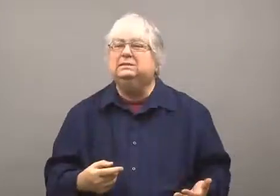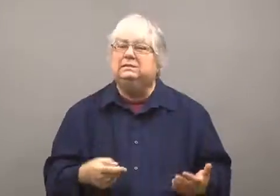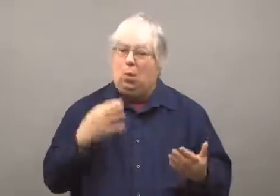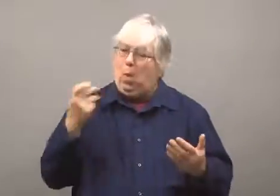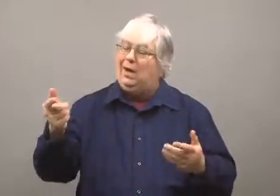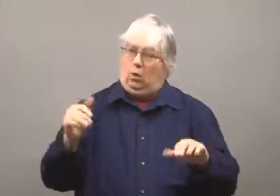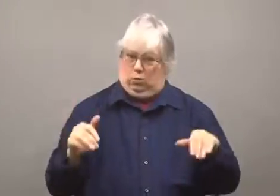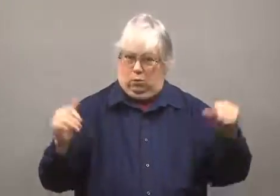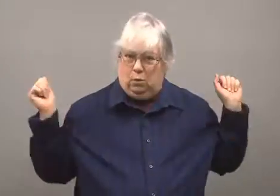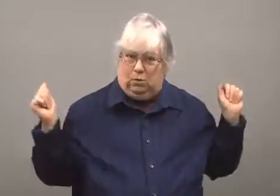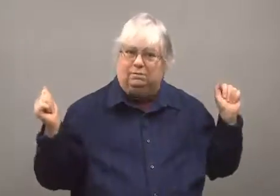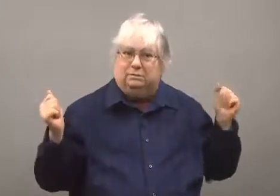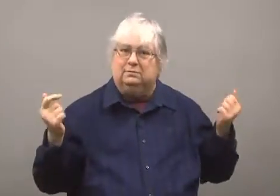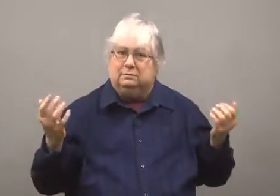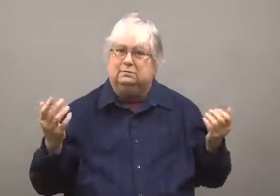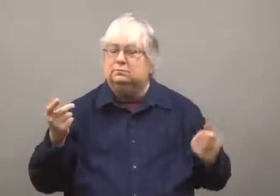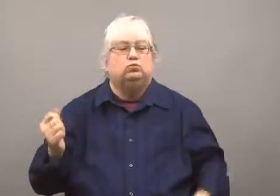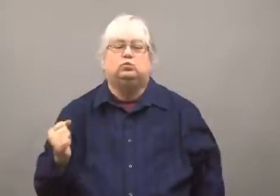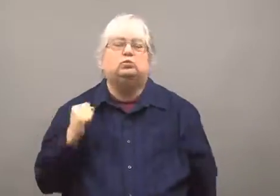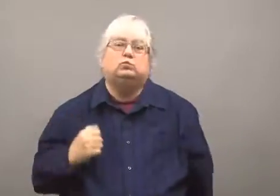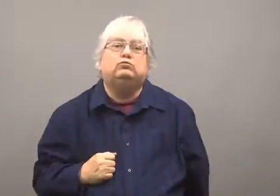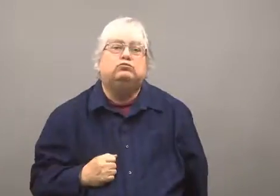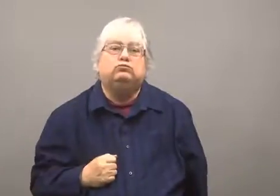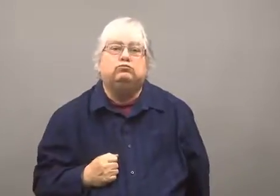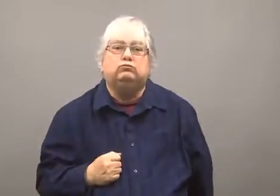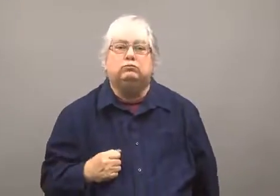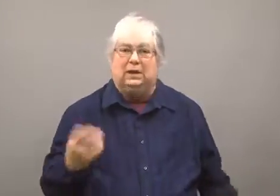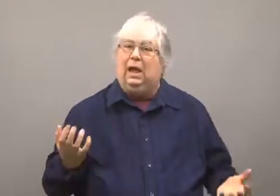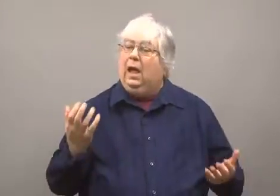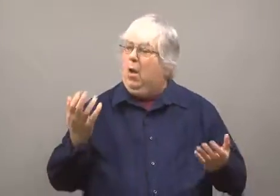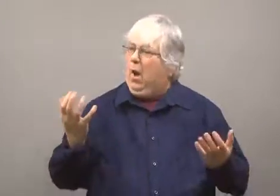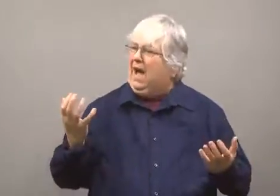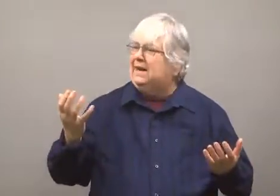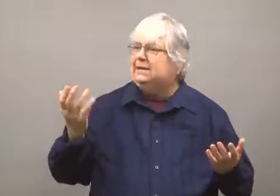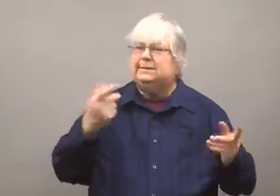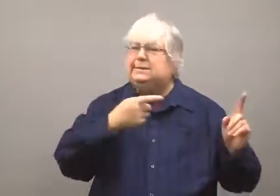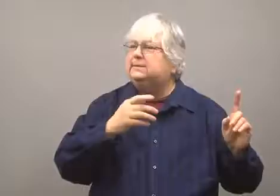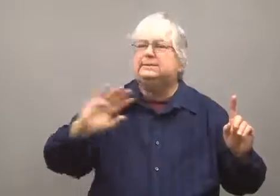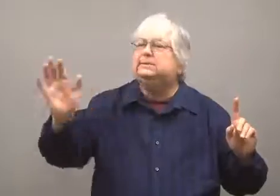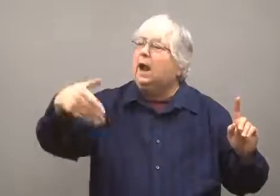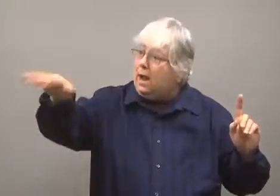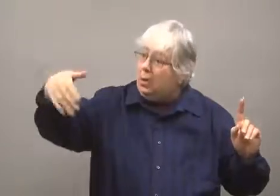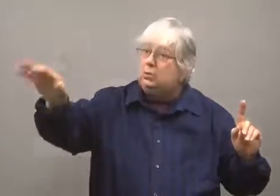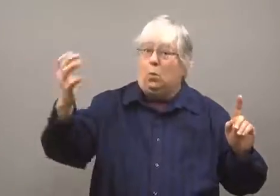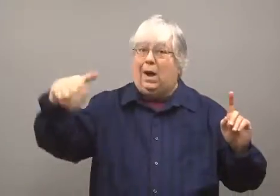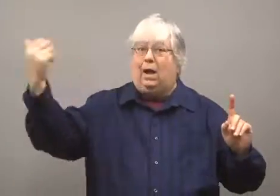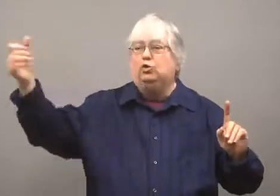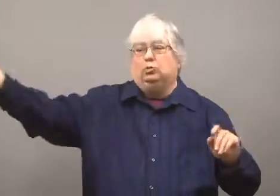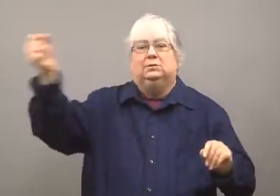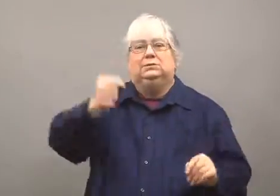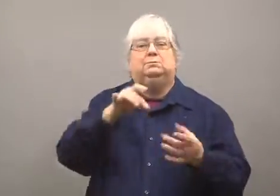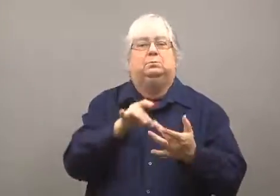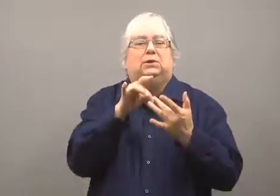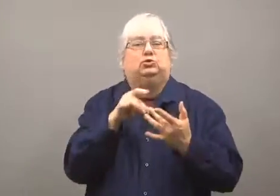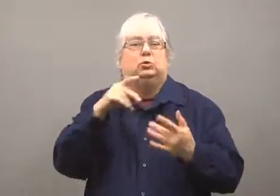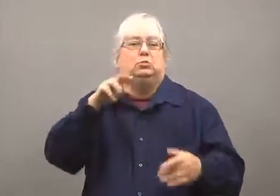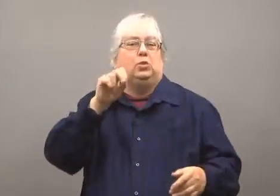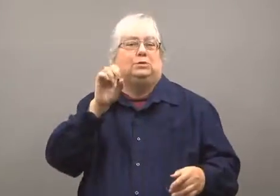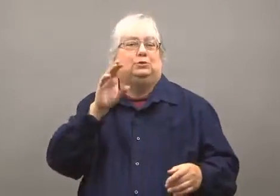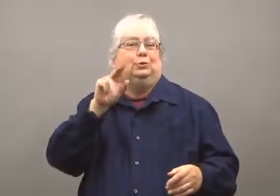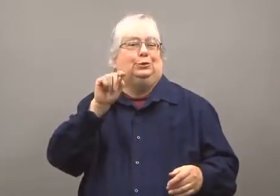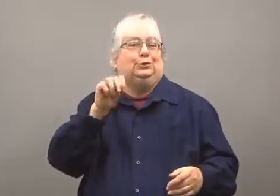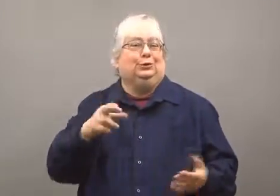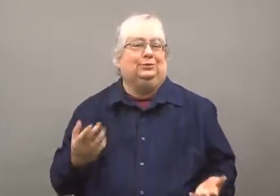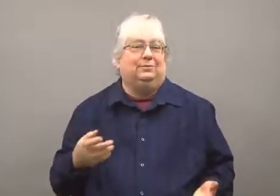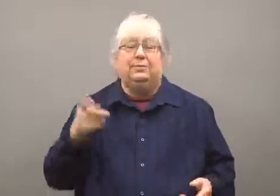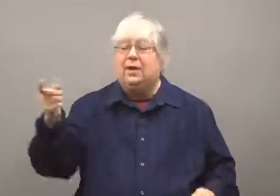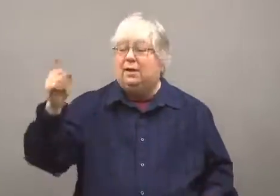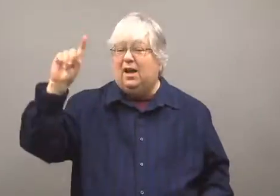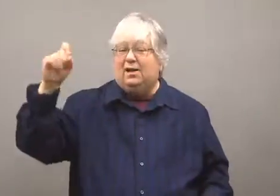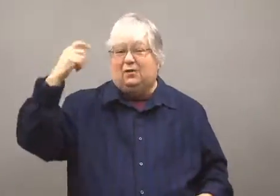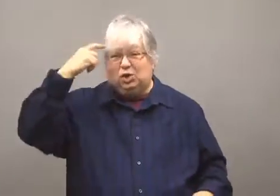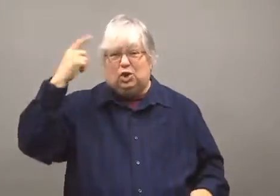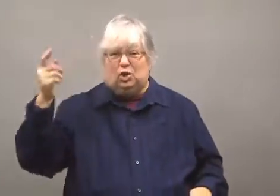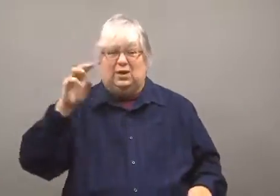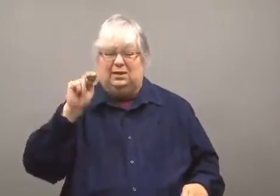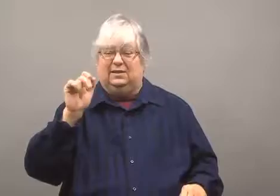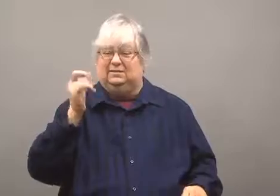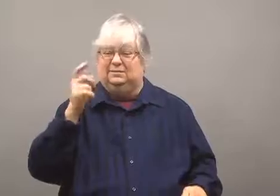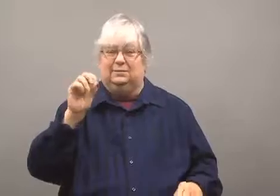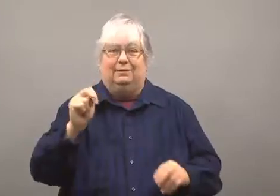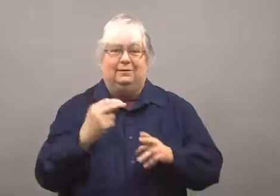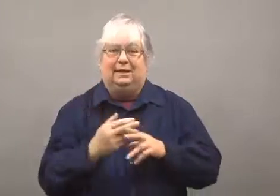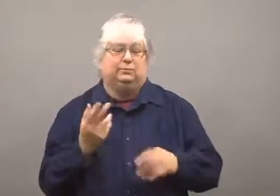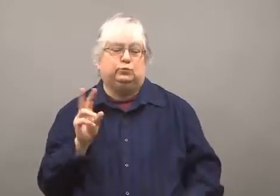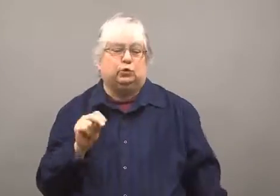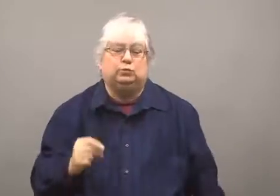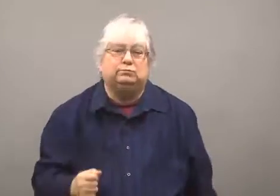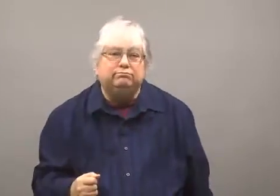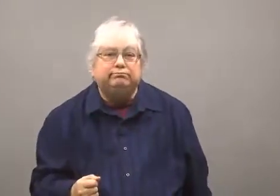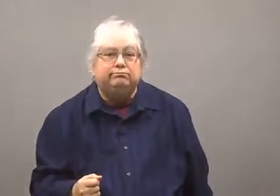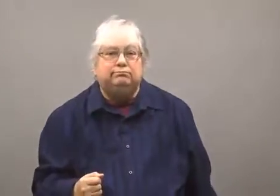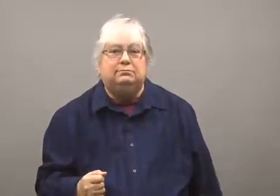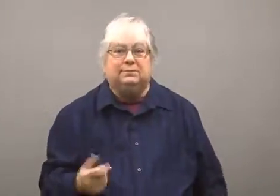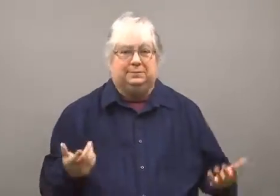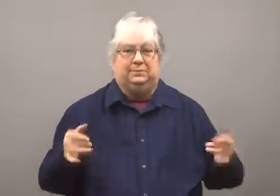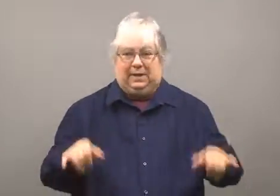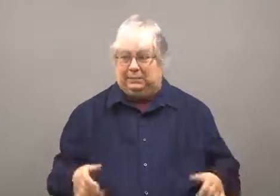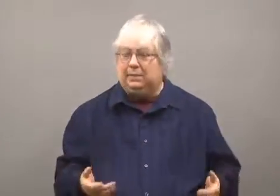They wanted him to recuse himself and be replaced by a special prosecutor, but he refused.